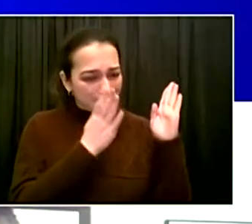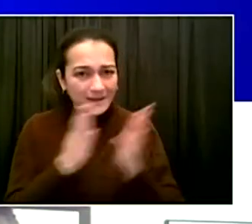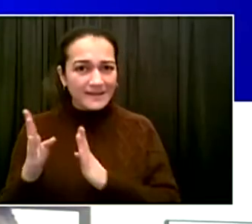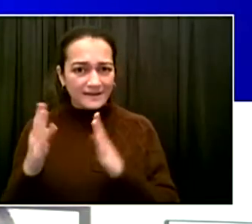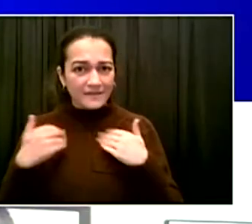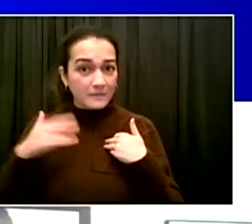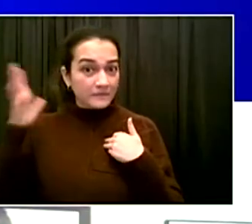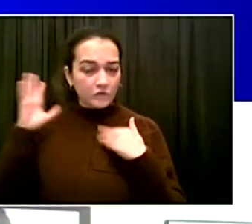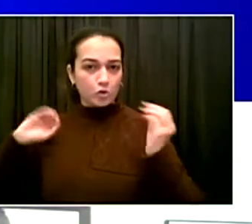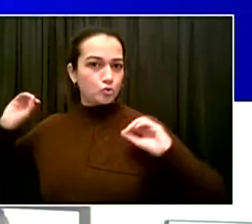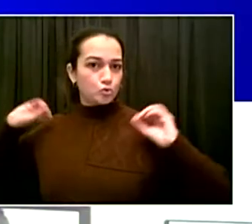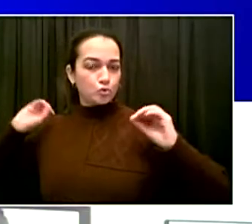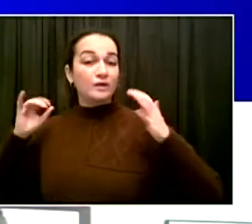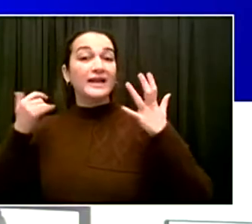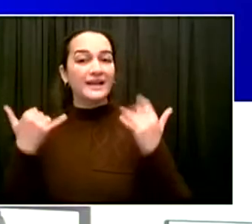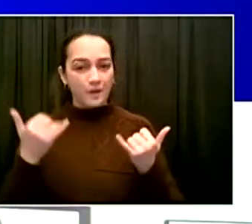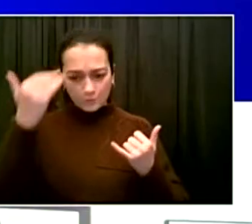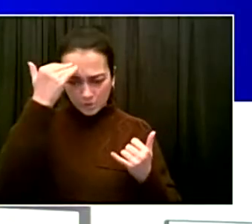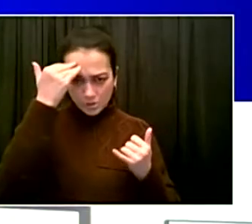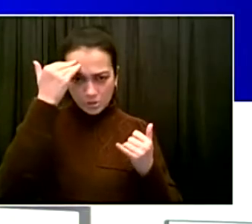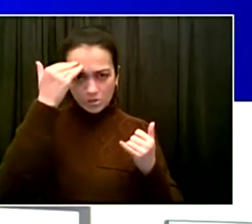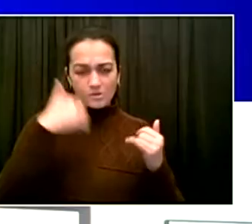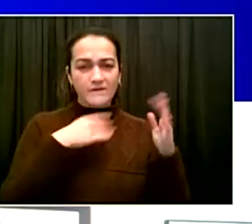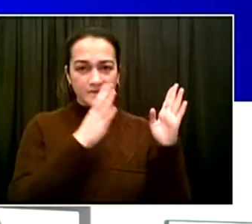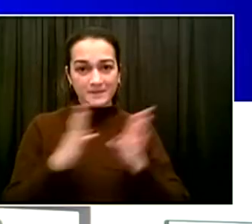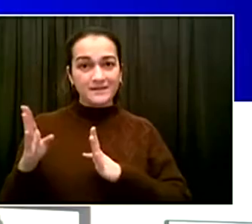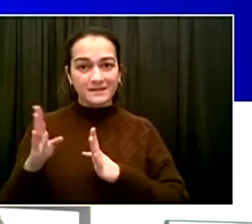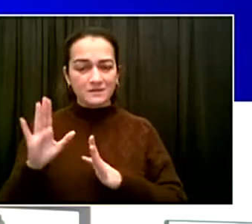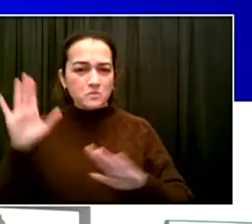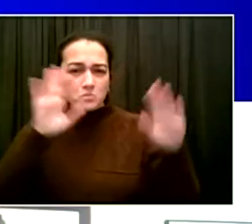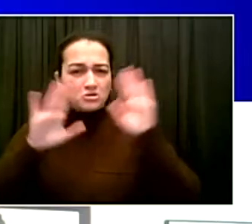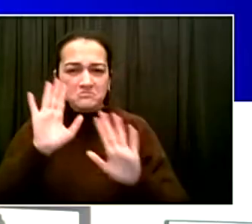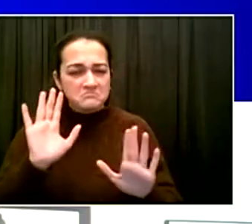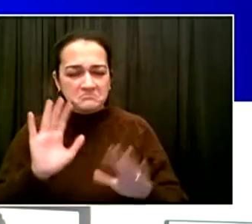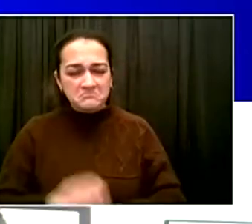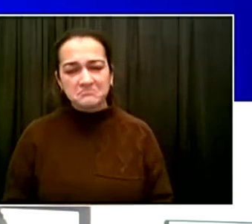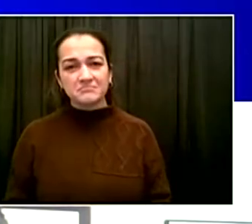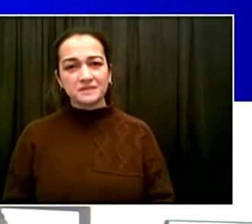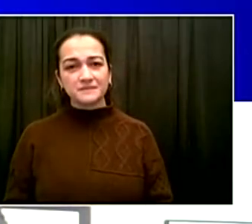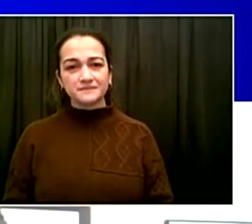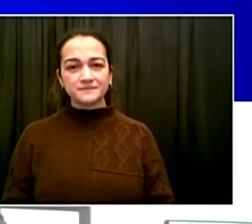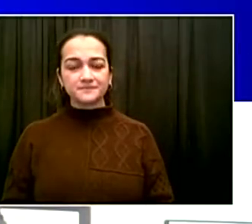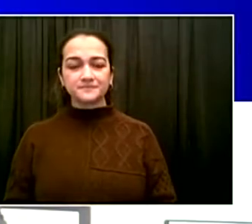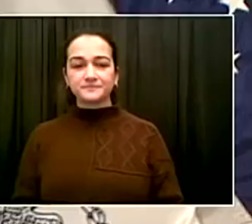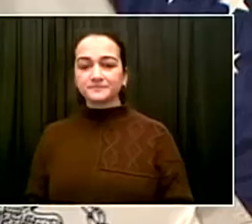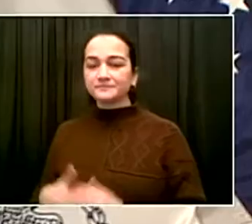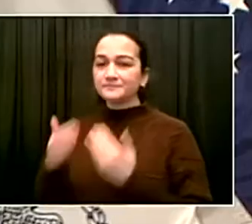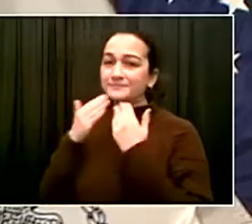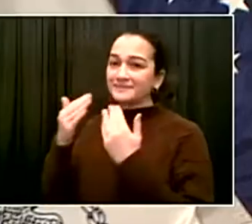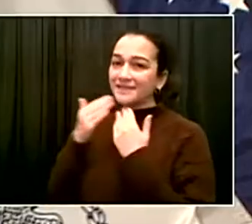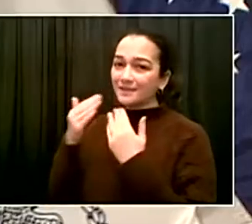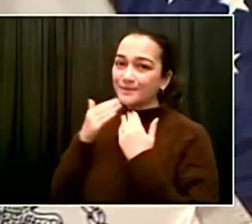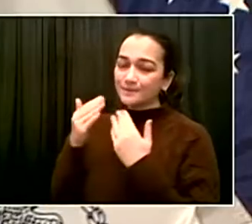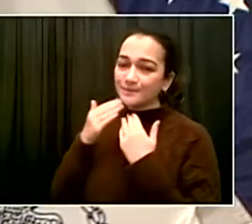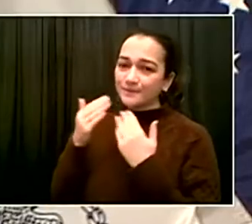WE HAVE SO MANY MORE TOOLS THAN WE DID IN MARCH, 2020. IT WILL UNDOUBTEDLY BE A CHALLENGING FEW WEEKS, BUT WE WILL GET THROUGH THIS. AS A CITY, WE WILL BRING ALL OF